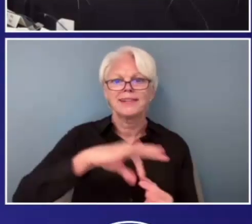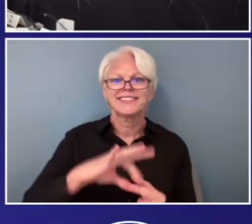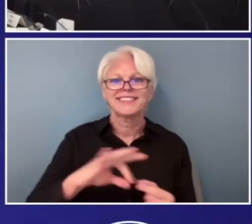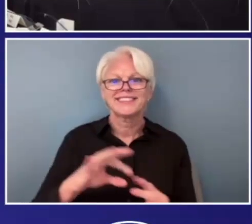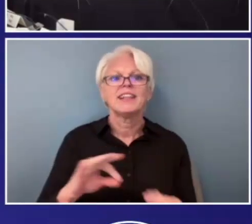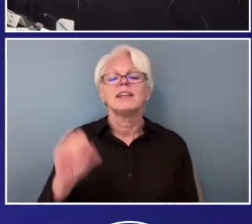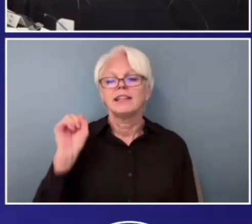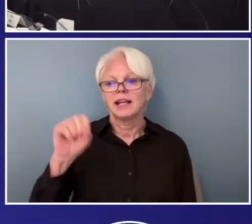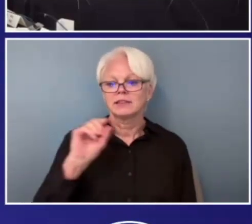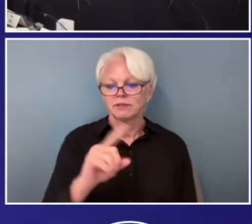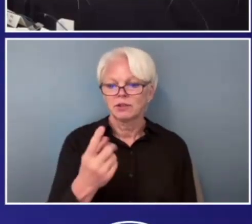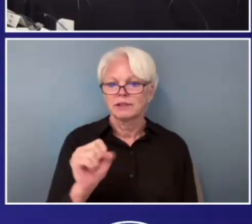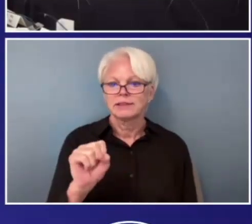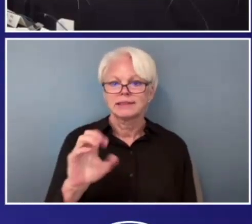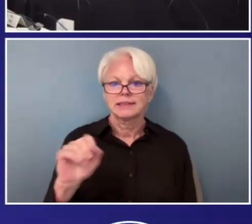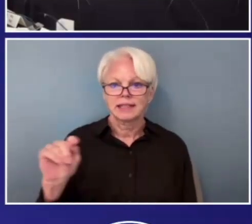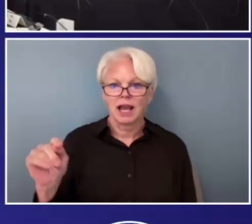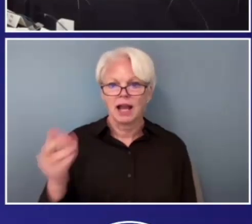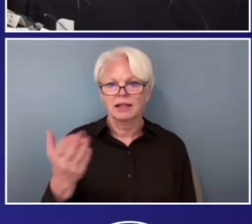We do. First we have Scott, and then we have Alex Holt.